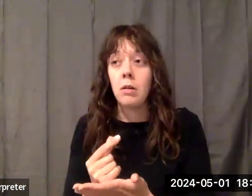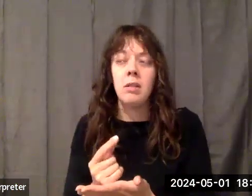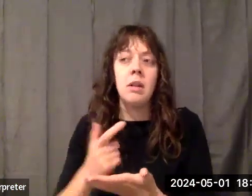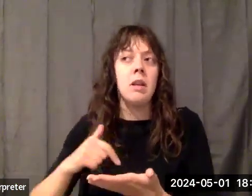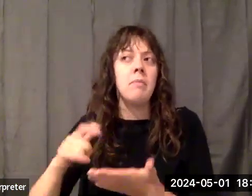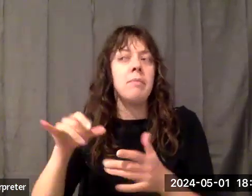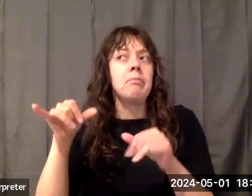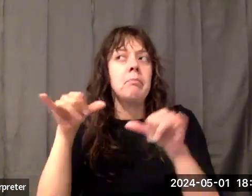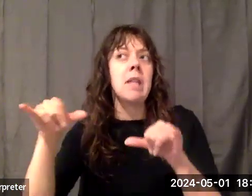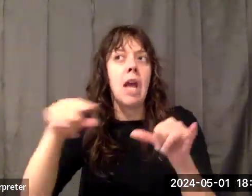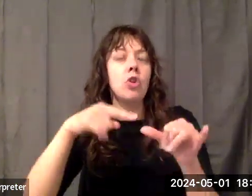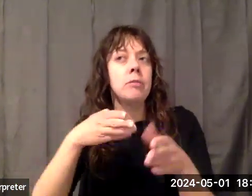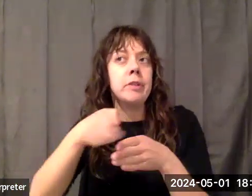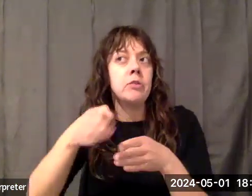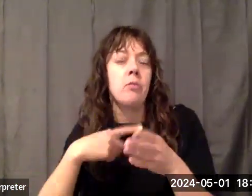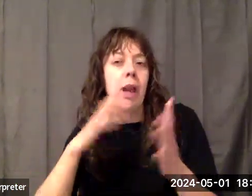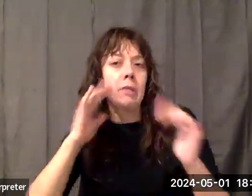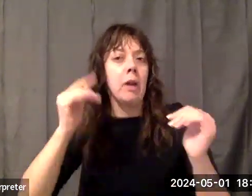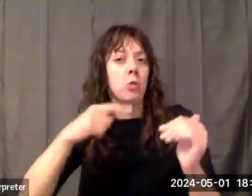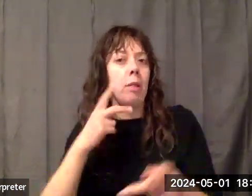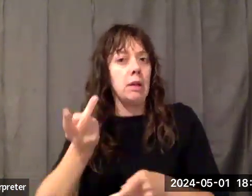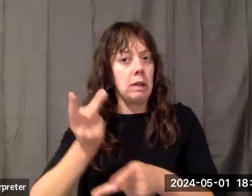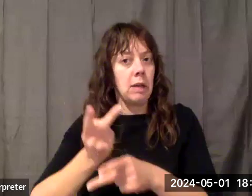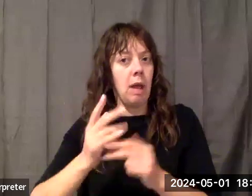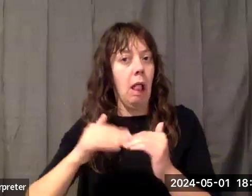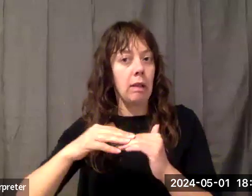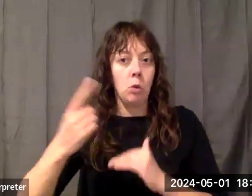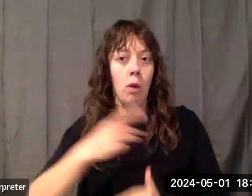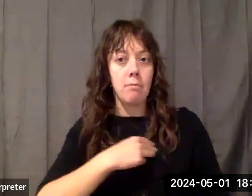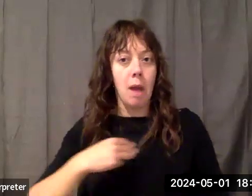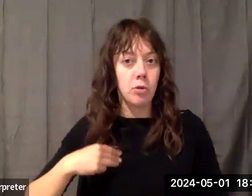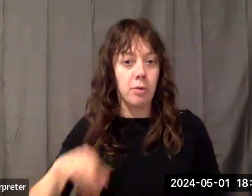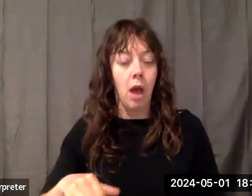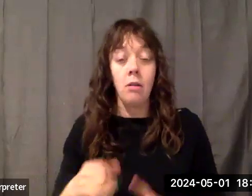And so while we get student membership rates while we're in graduate school